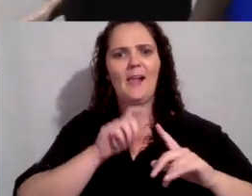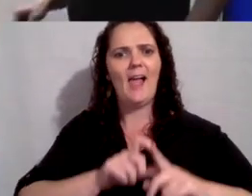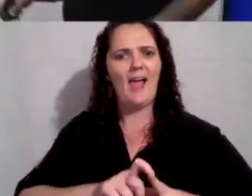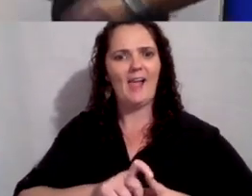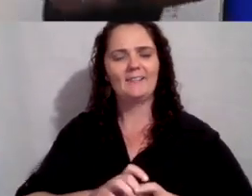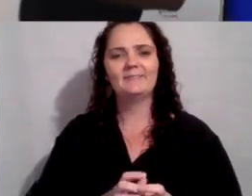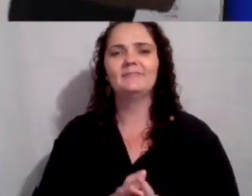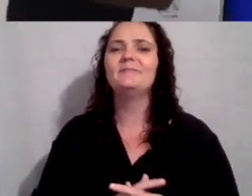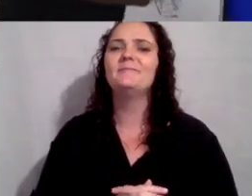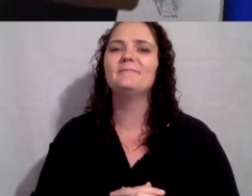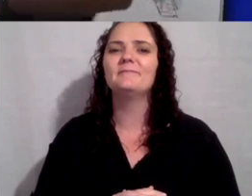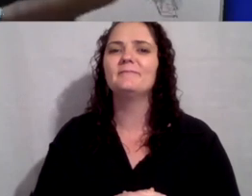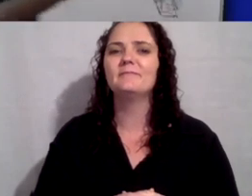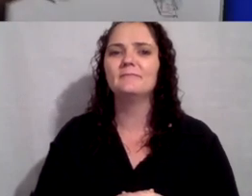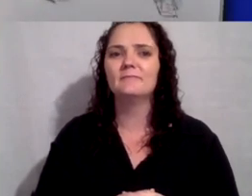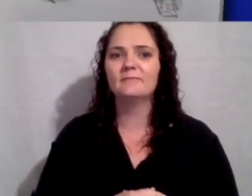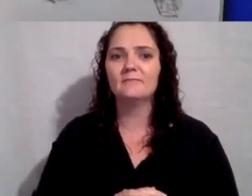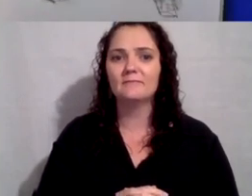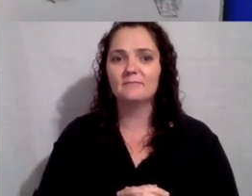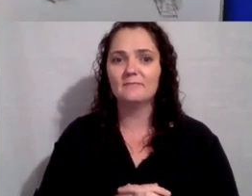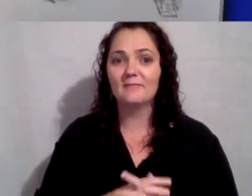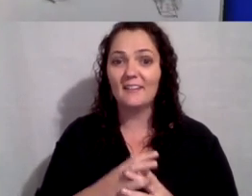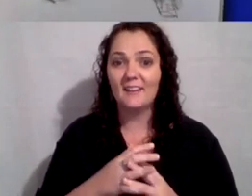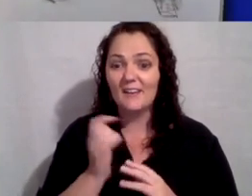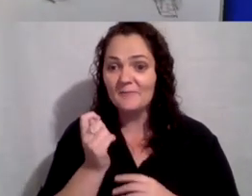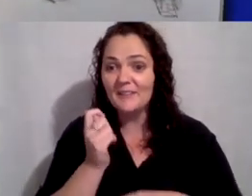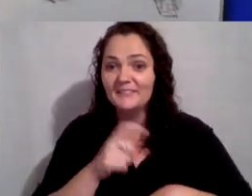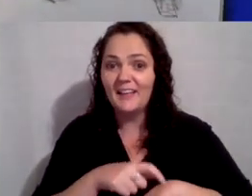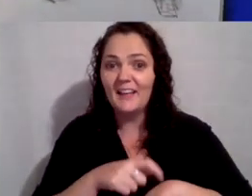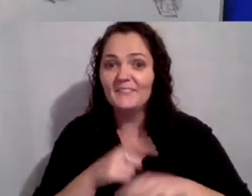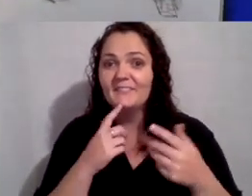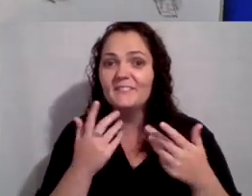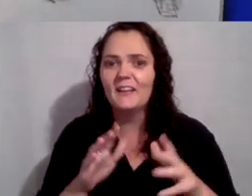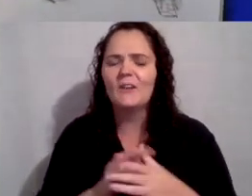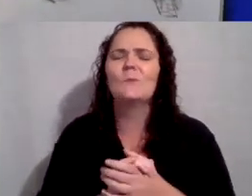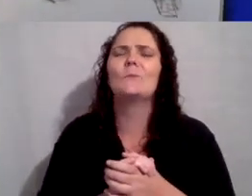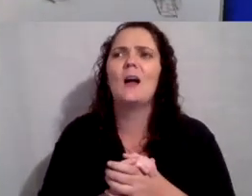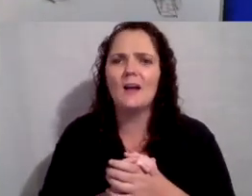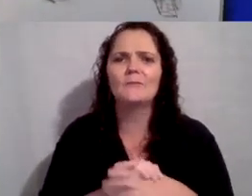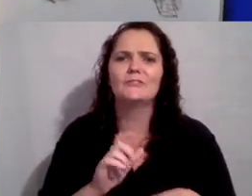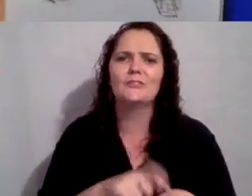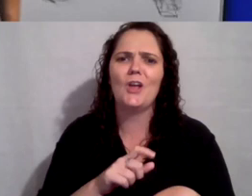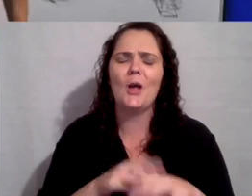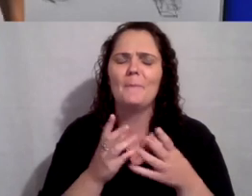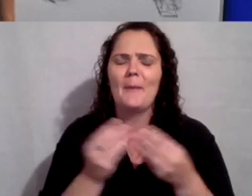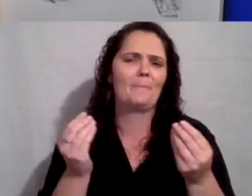Okay now believe it or not – is it five to eight? It's like five to eight, where does our time go y'all?